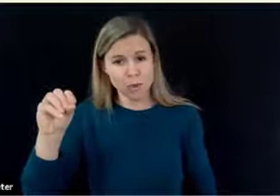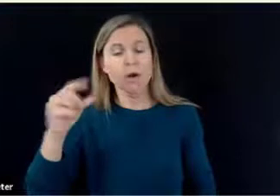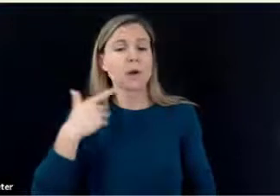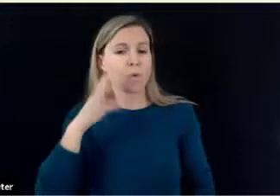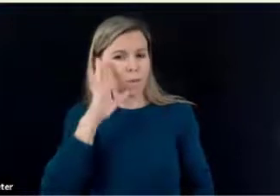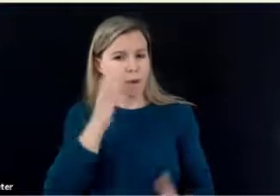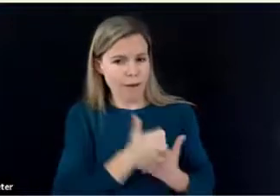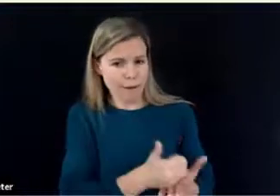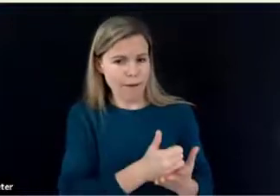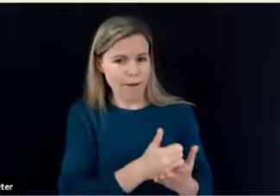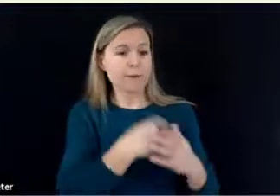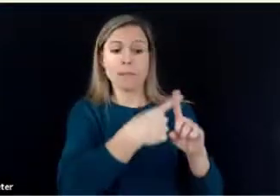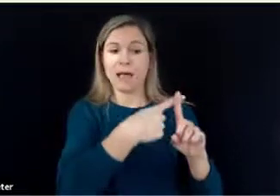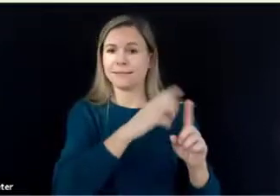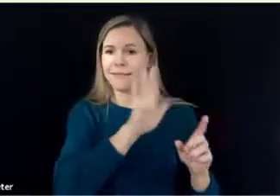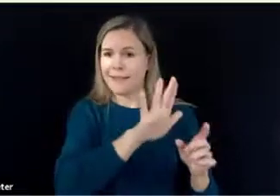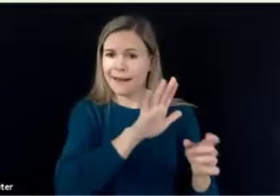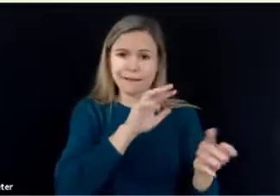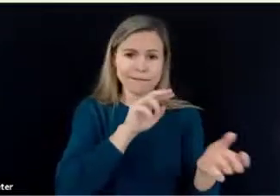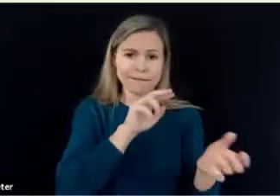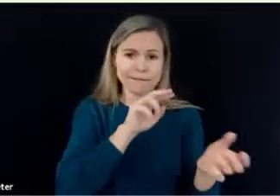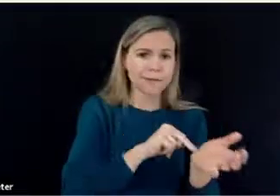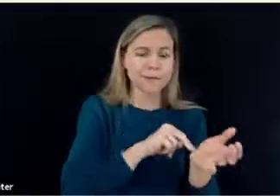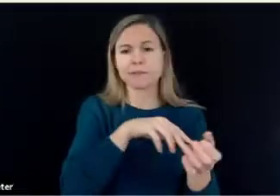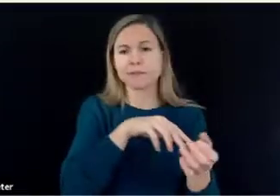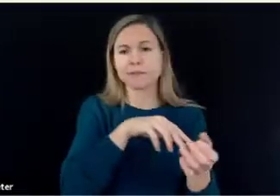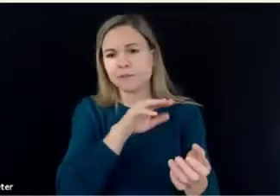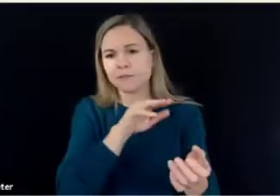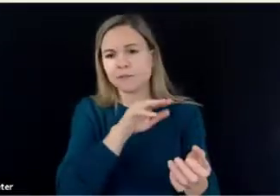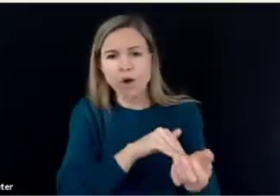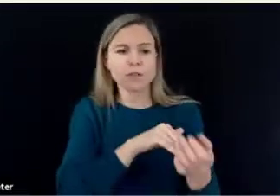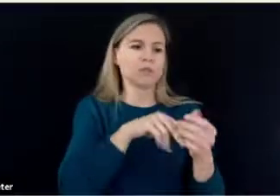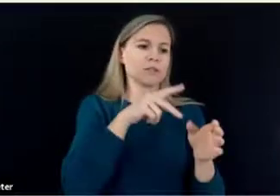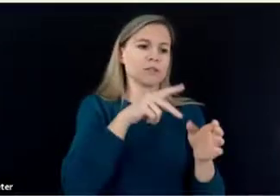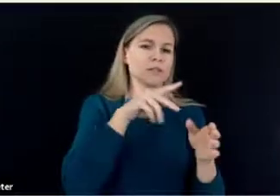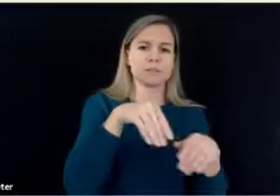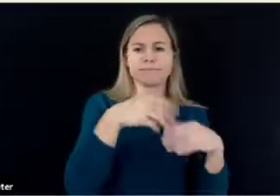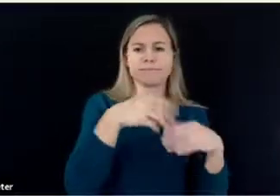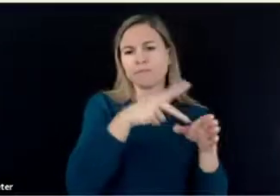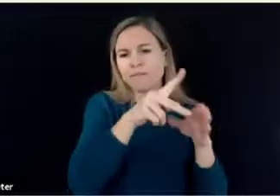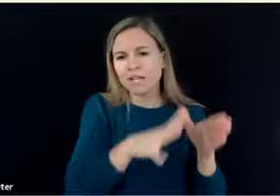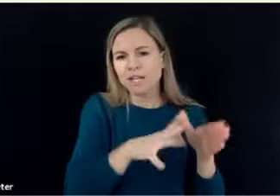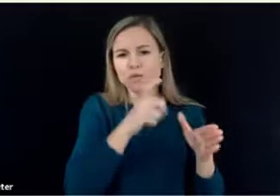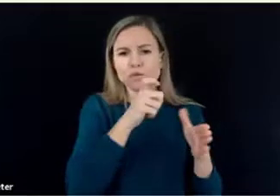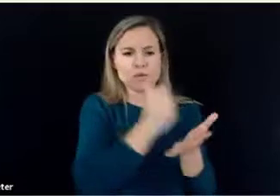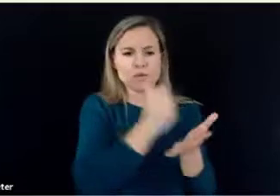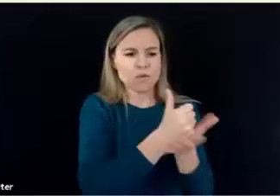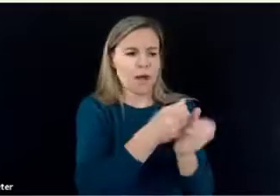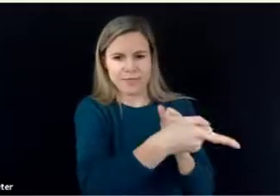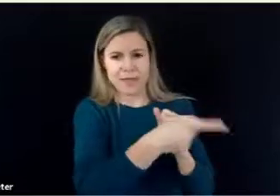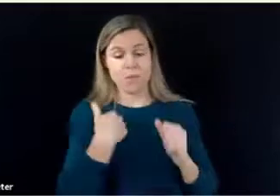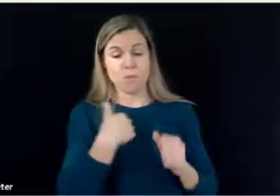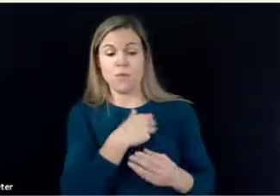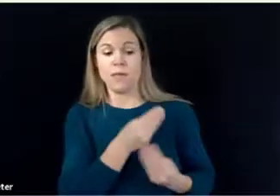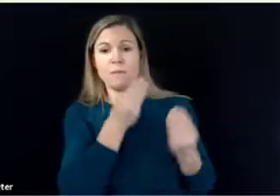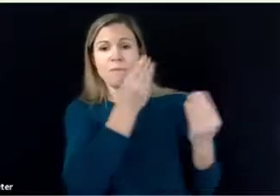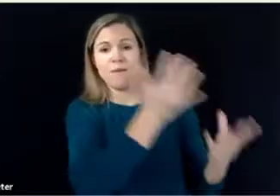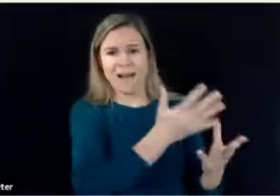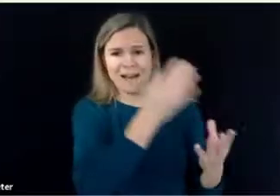and provide training to their families and resources. So, one of the things that we believe is most important